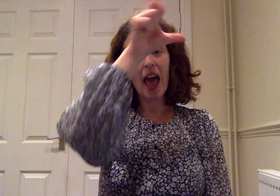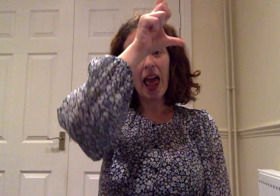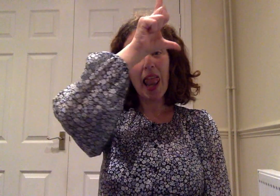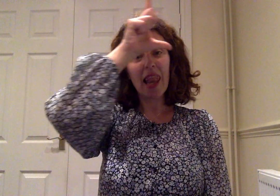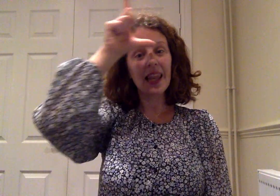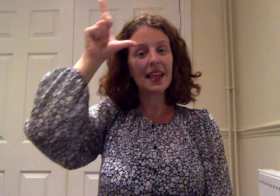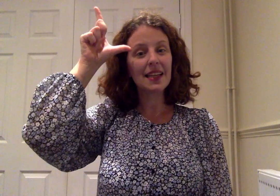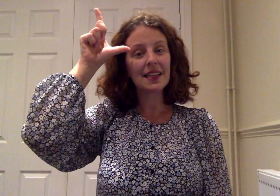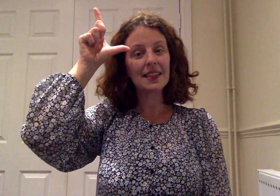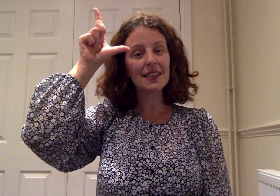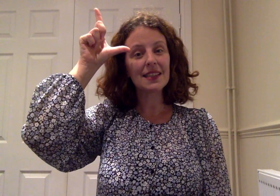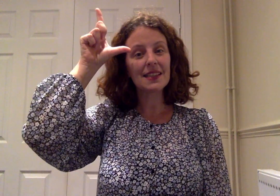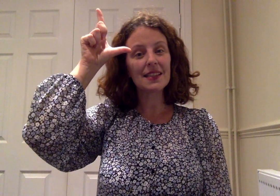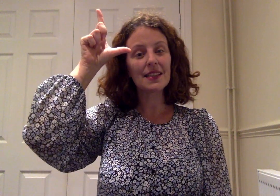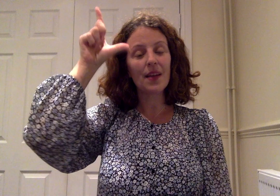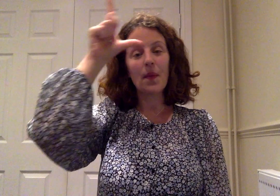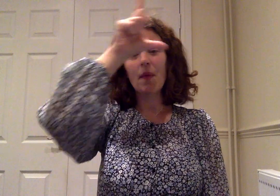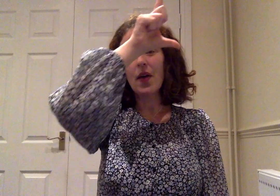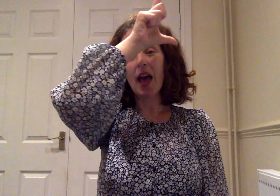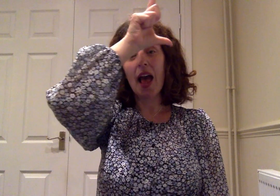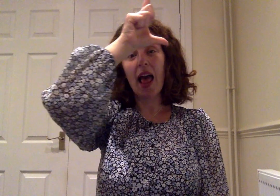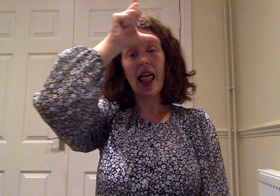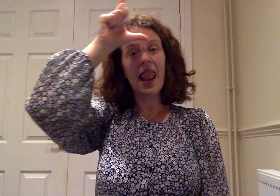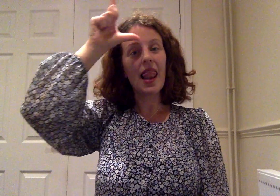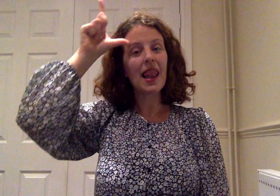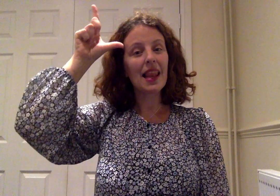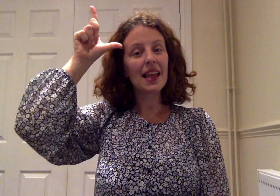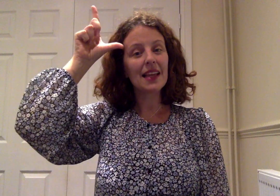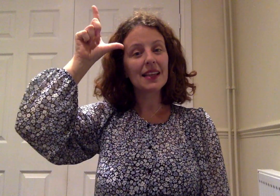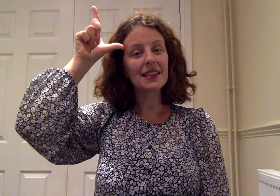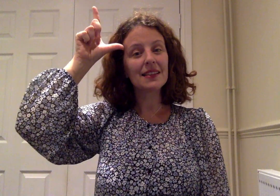Leeds